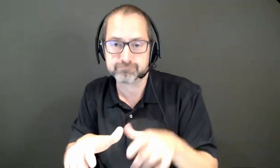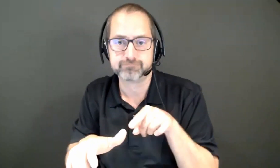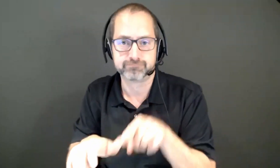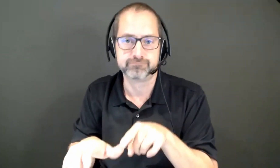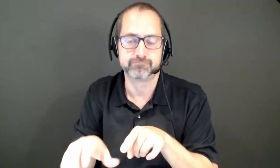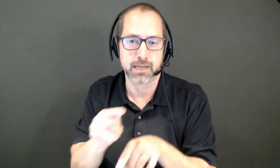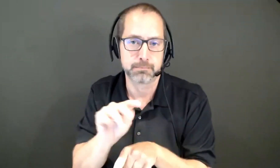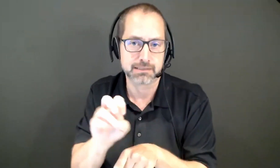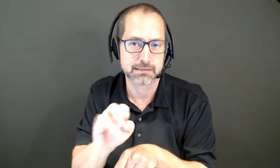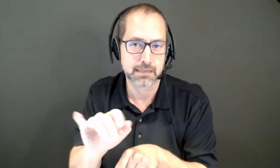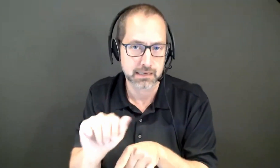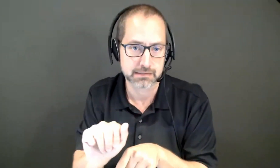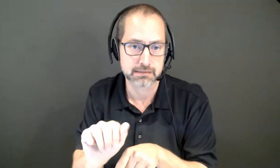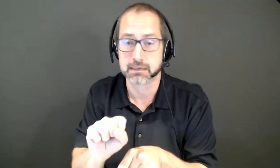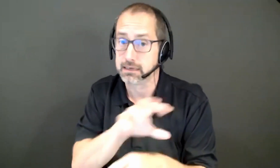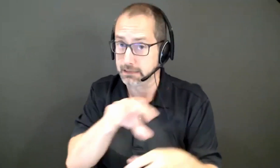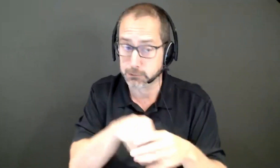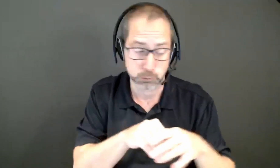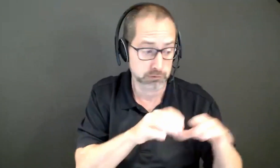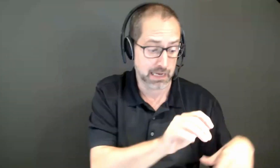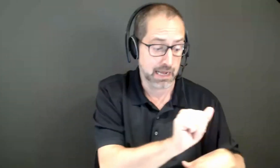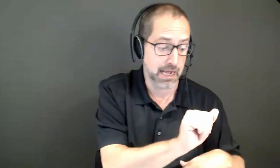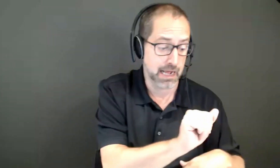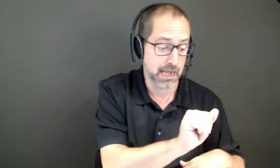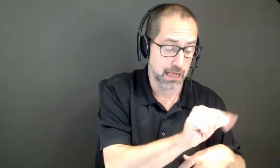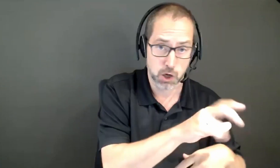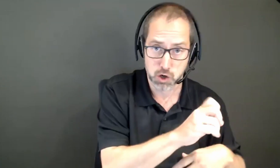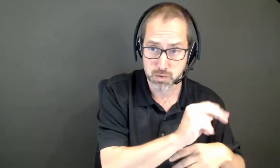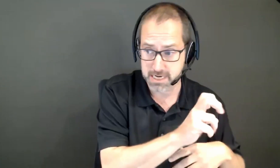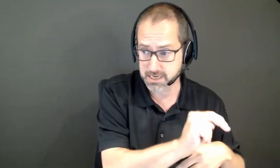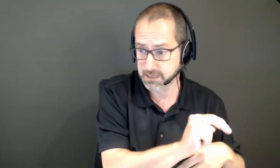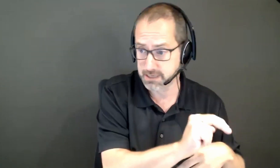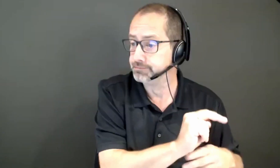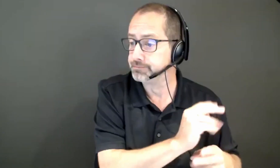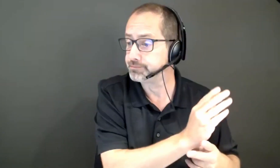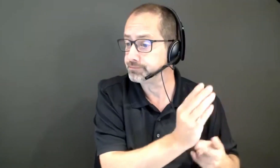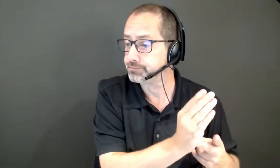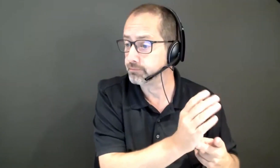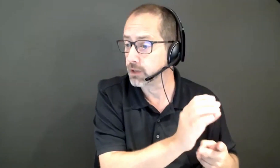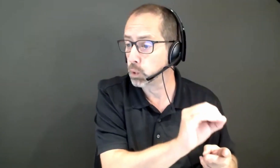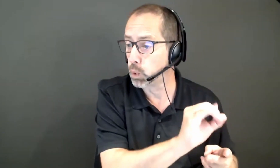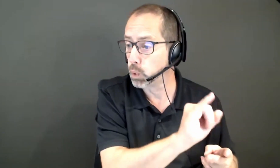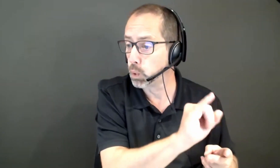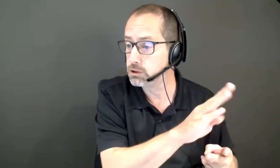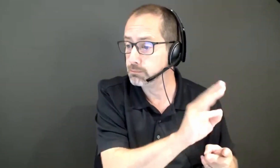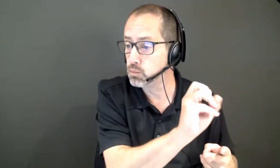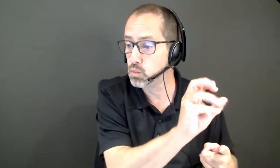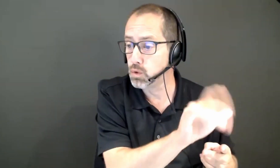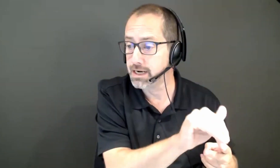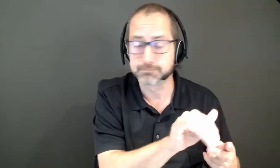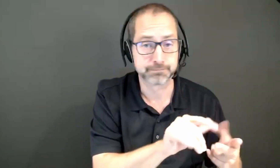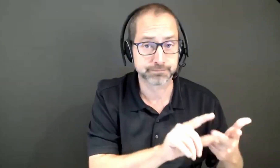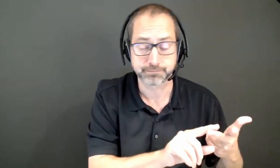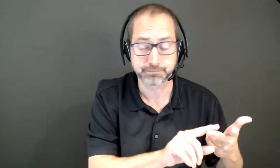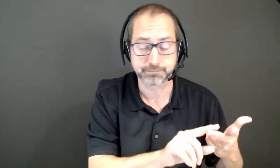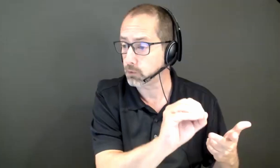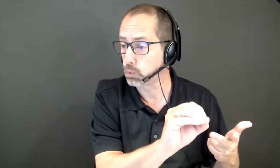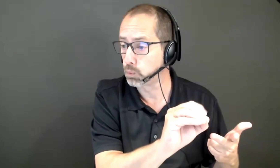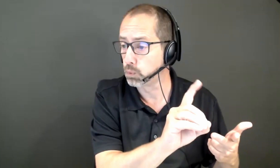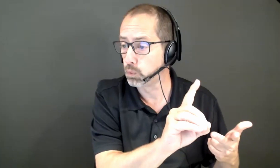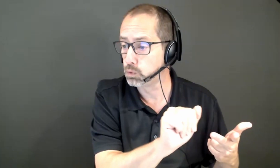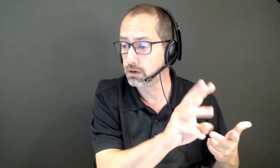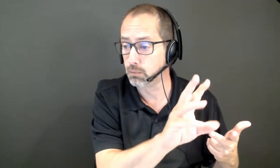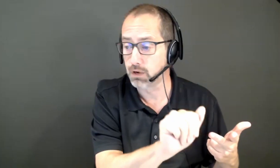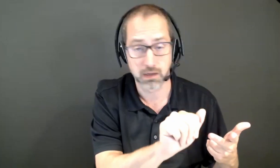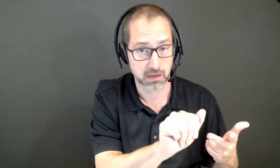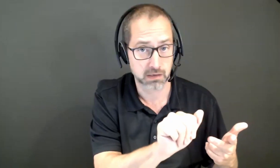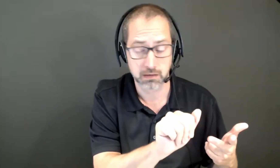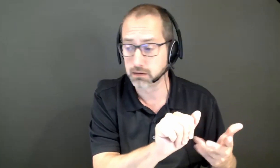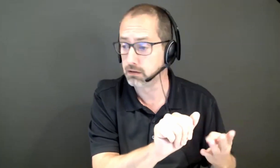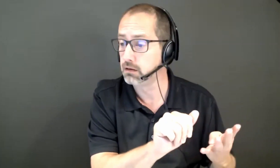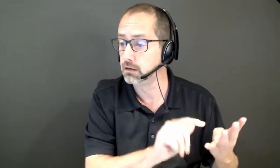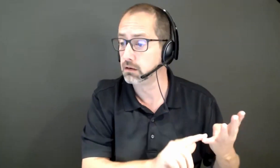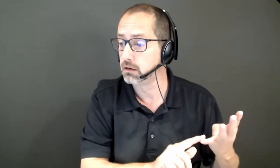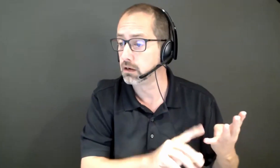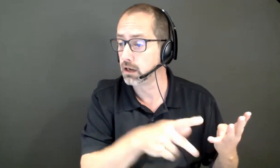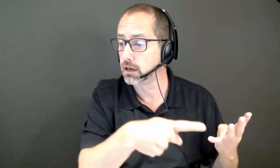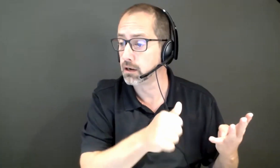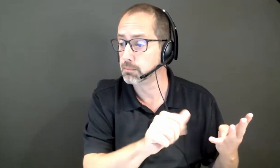which includes Algonquin, Ojibway, Odawa and Pottawatomi peoples.